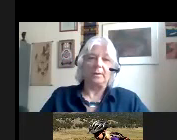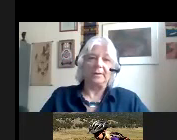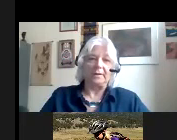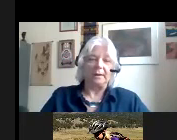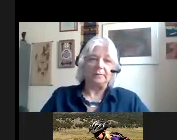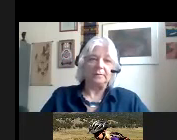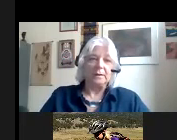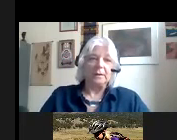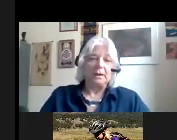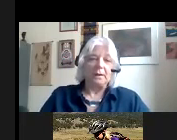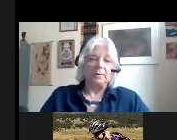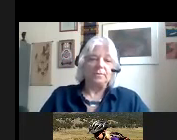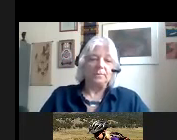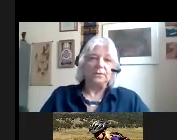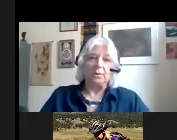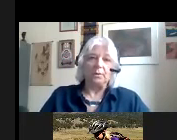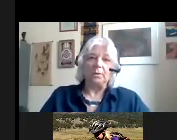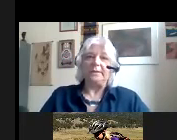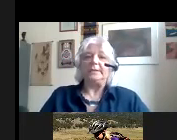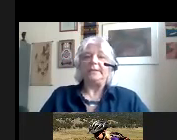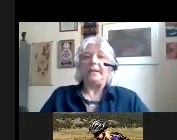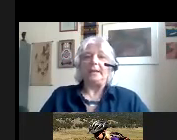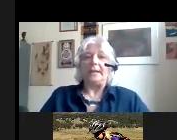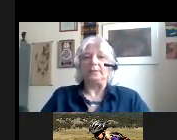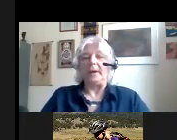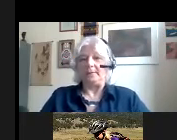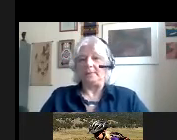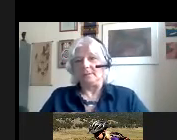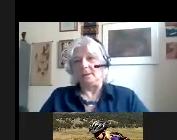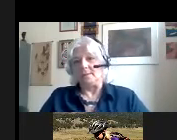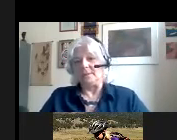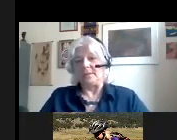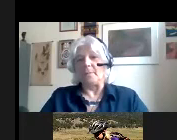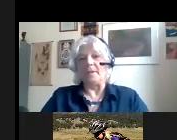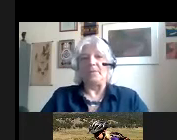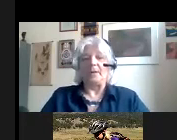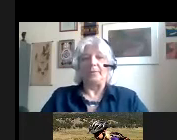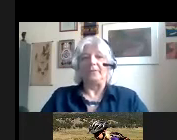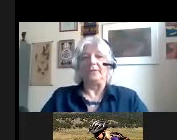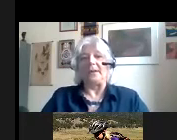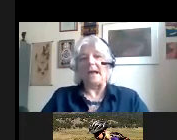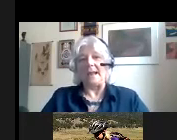status, it's real easy to say, "Yes but..." Yeah, there might be white privilege, but I haven't